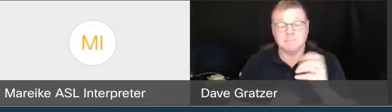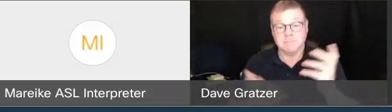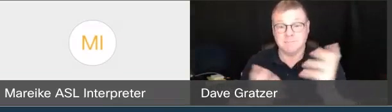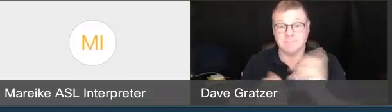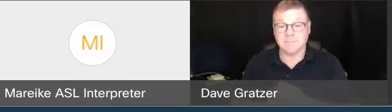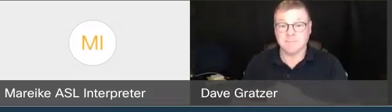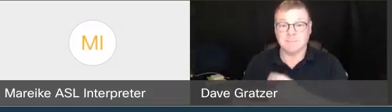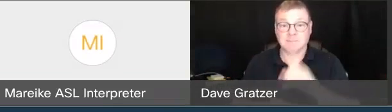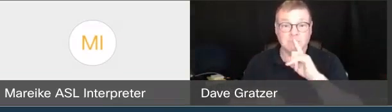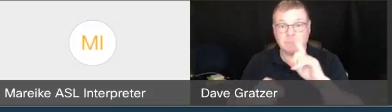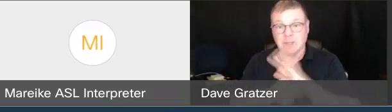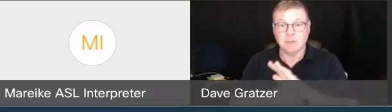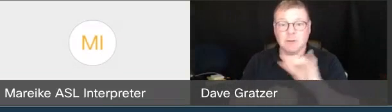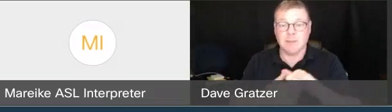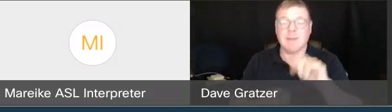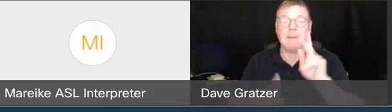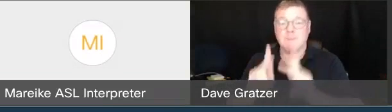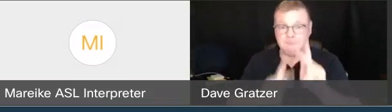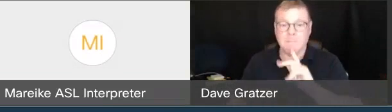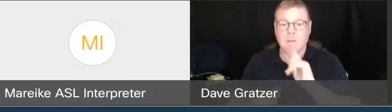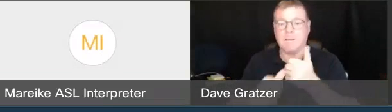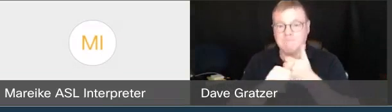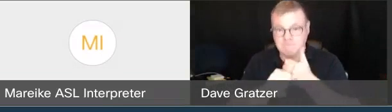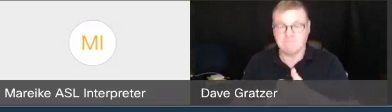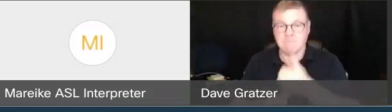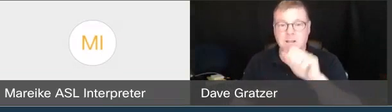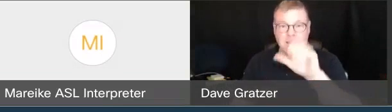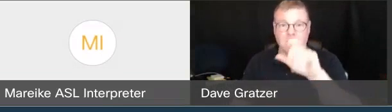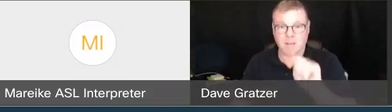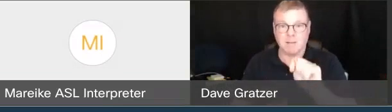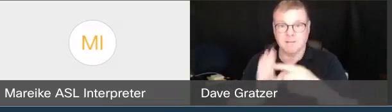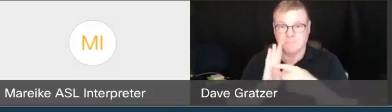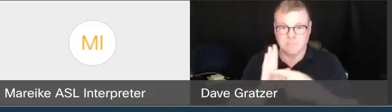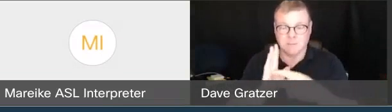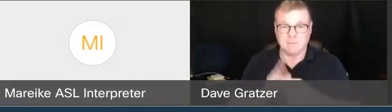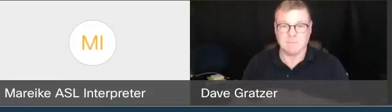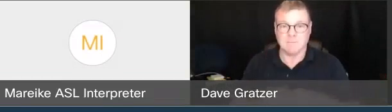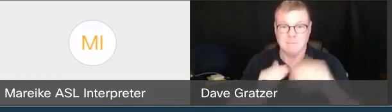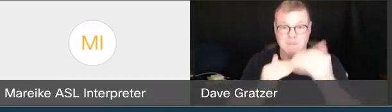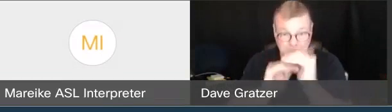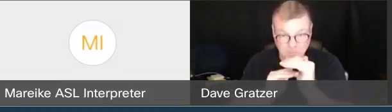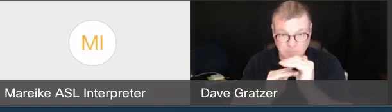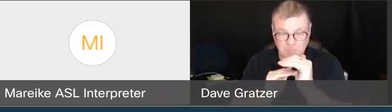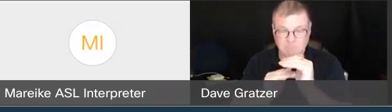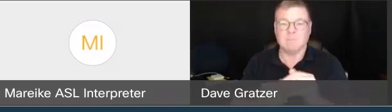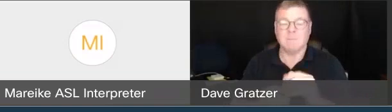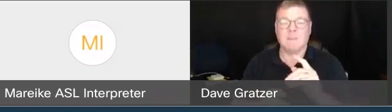ensuring that people are following an ACT model at a minimum, because the FACT add on